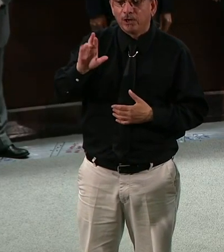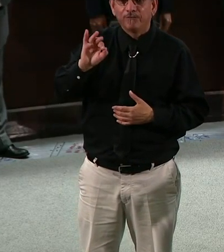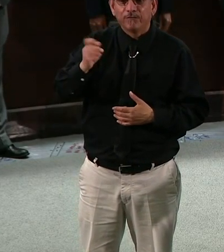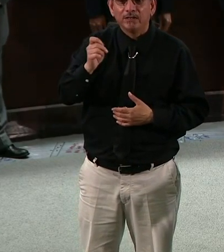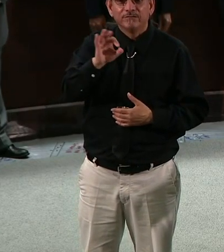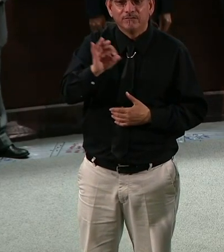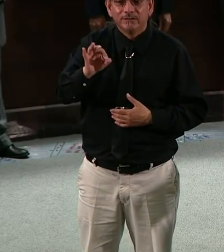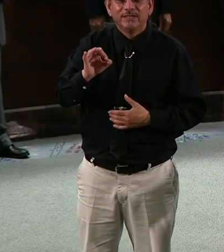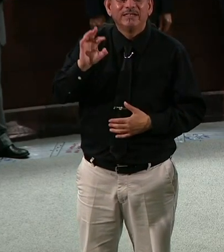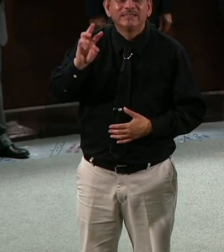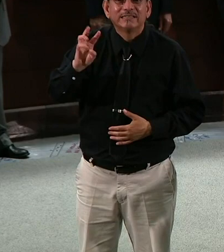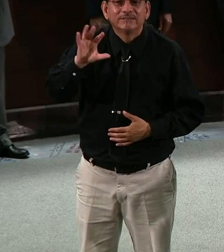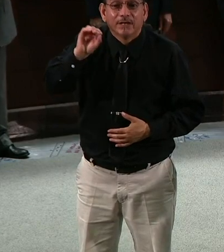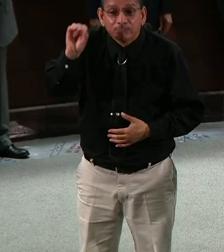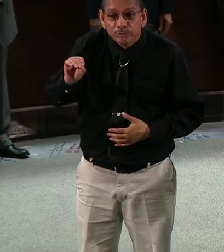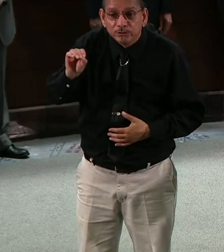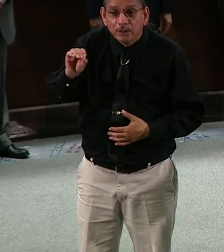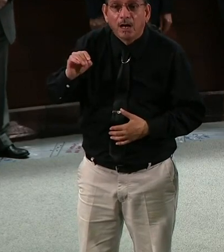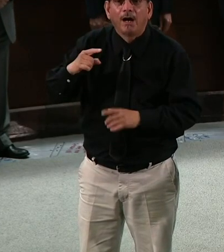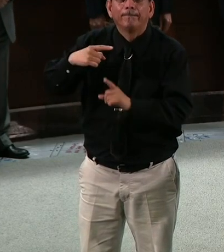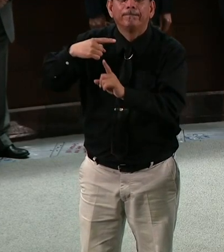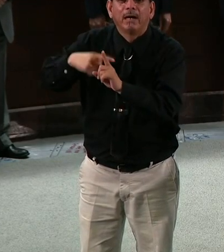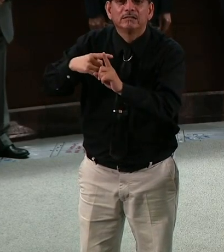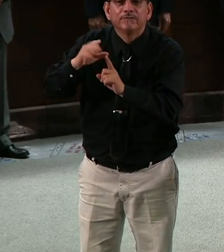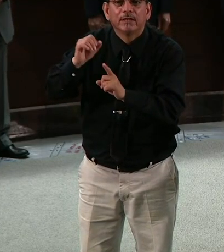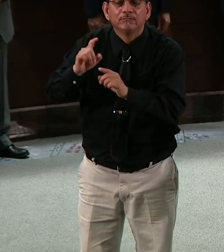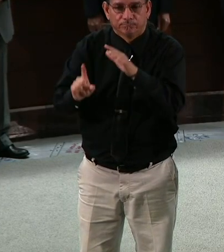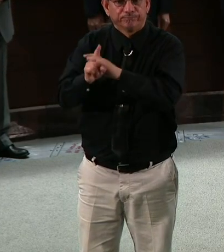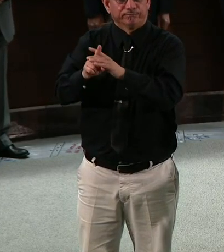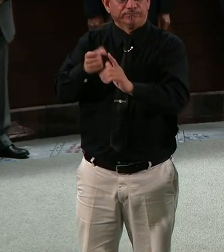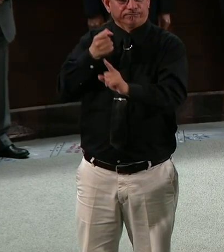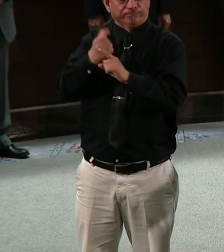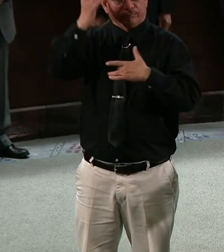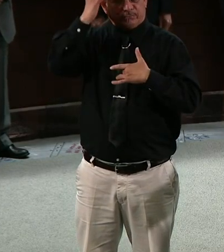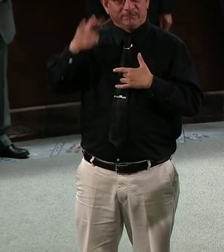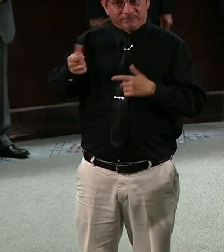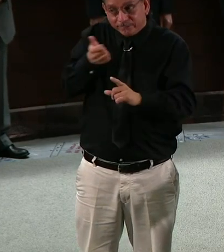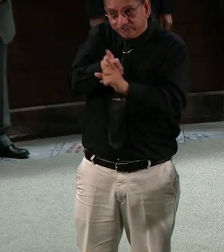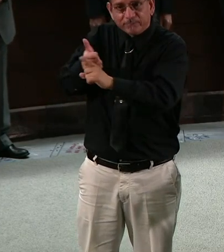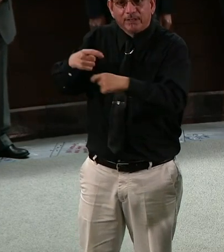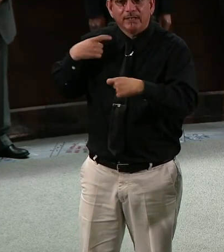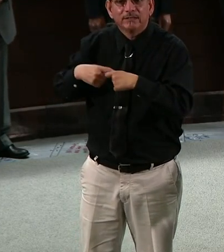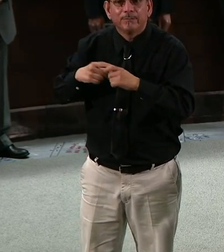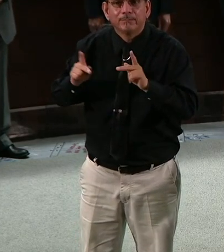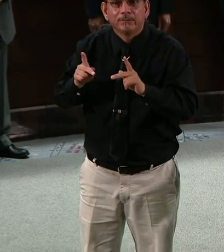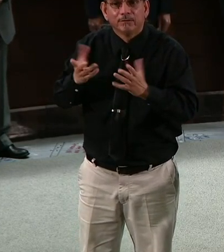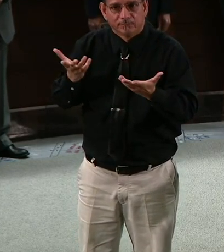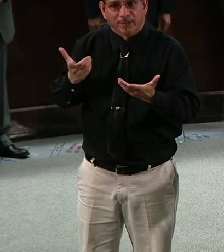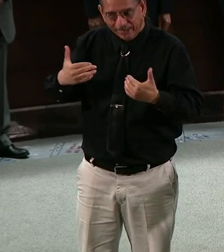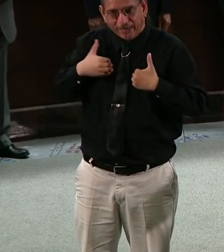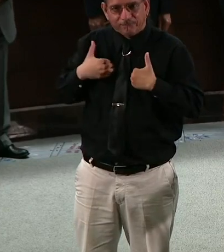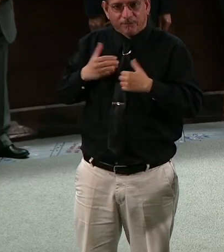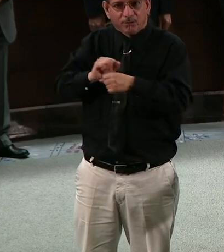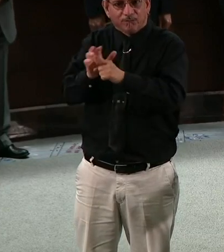GO DOWN A FAIR FOR IF PACING PARTS THAT CASTLE AND GUESSING